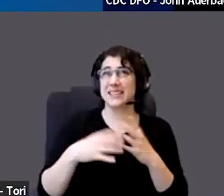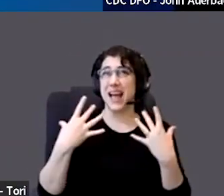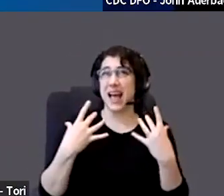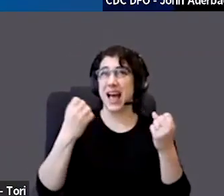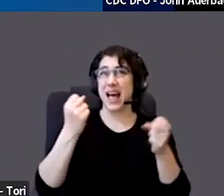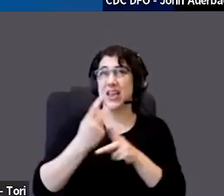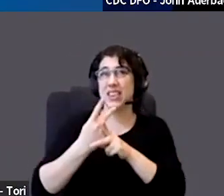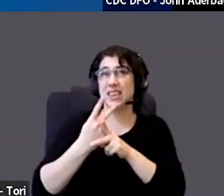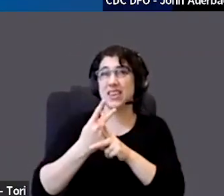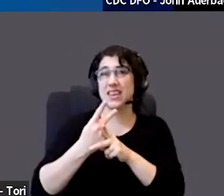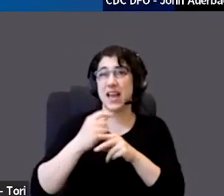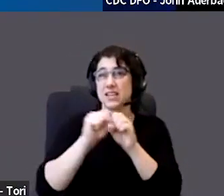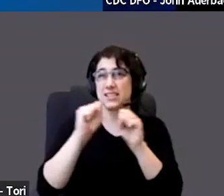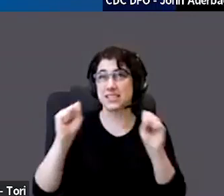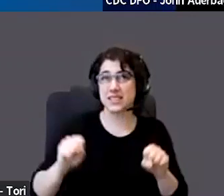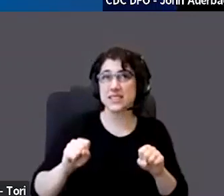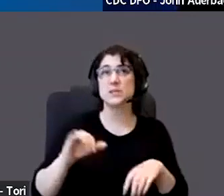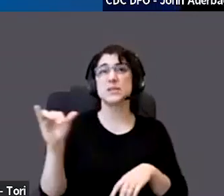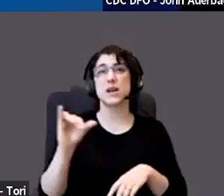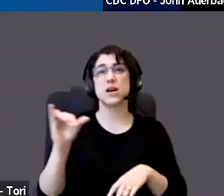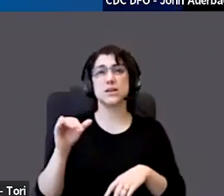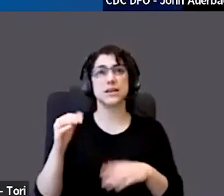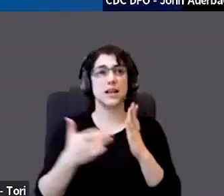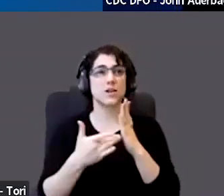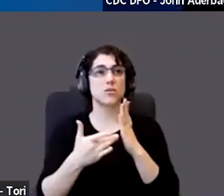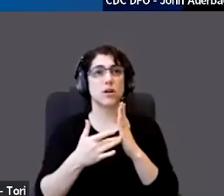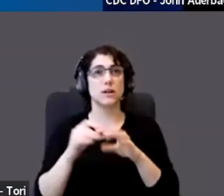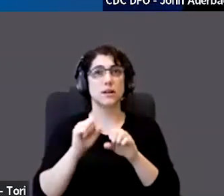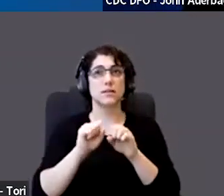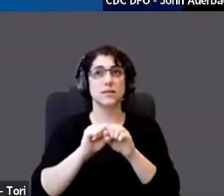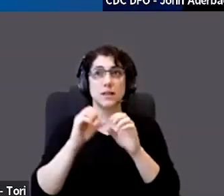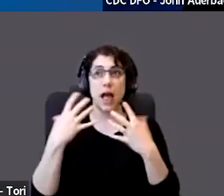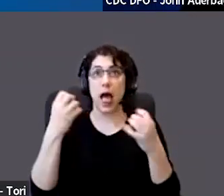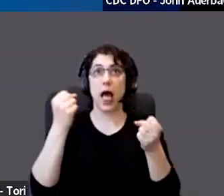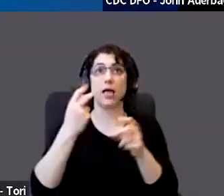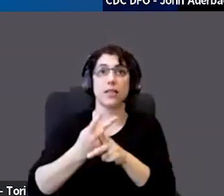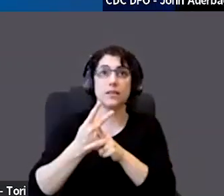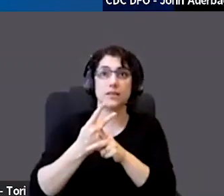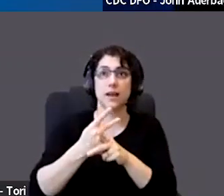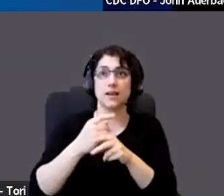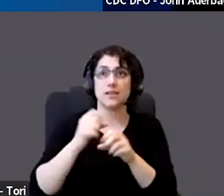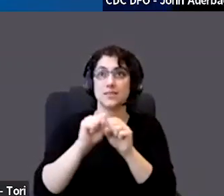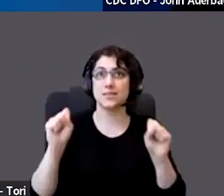as well as electronic health record systems, because we recognize the value of the -- those systems and the data that they have in terms